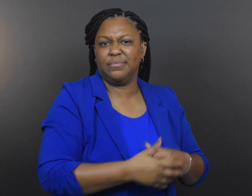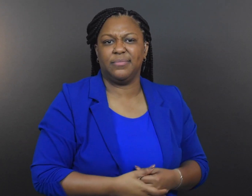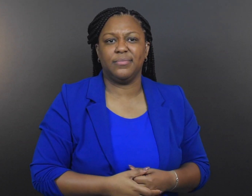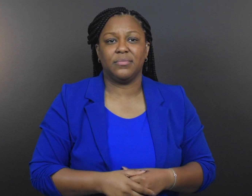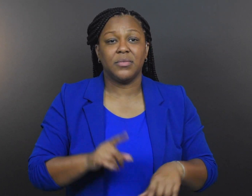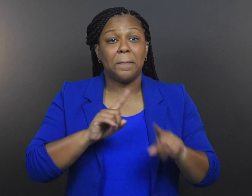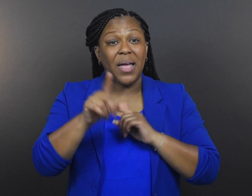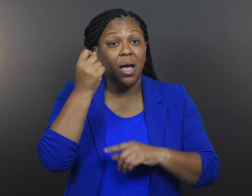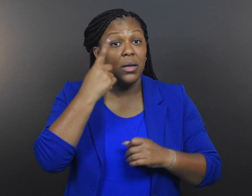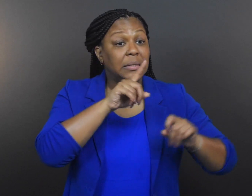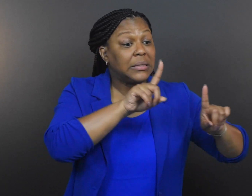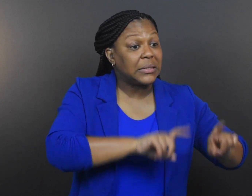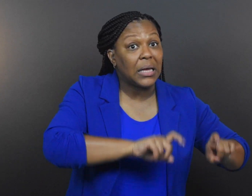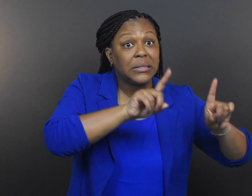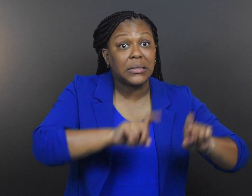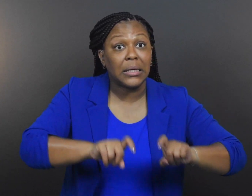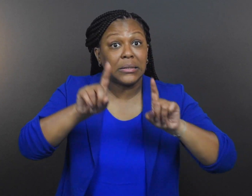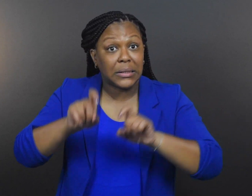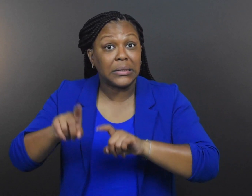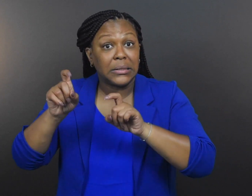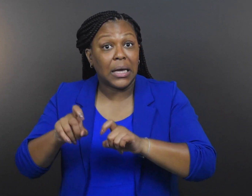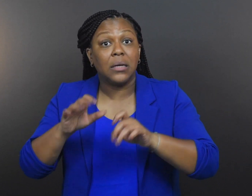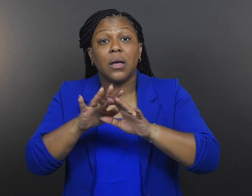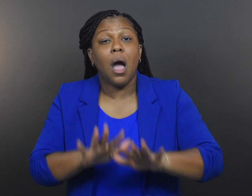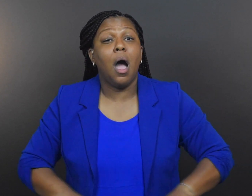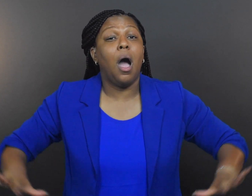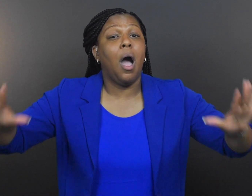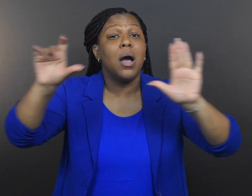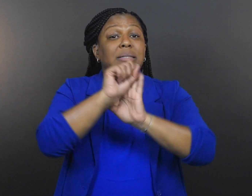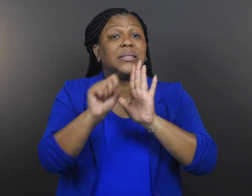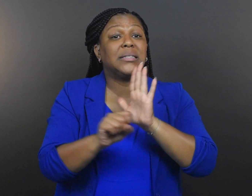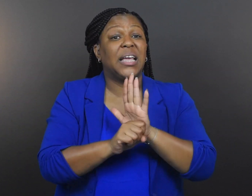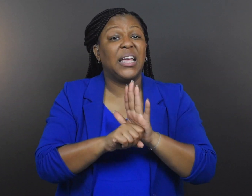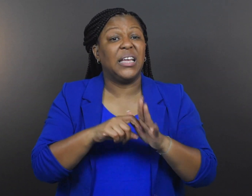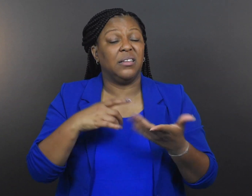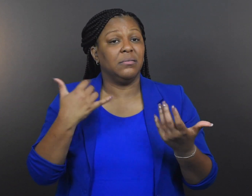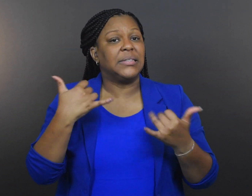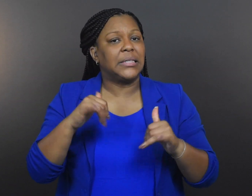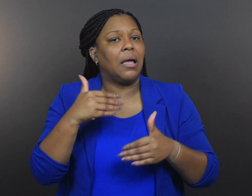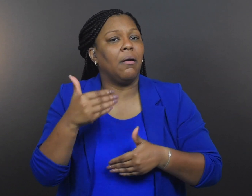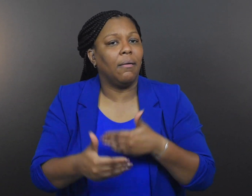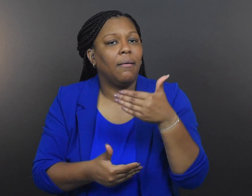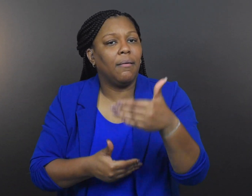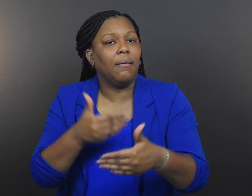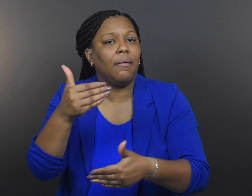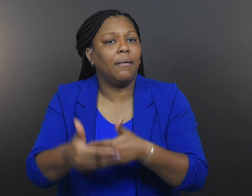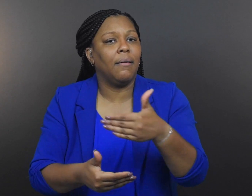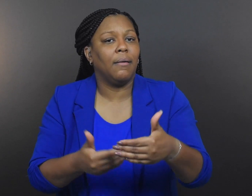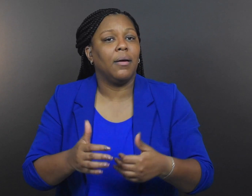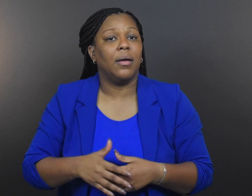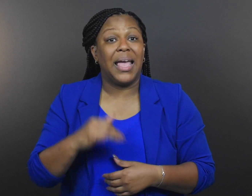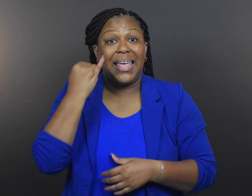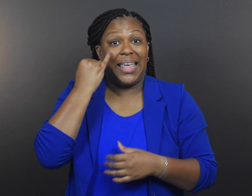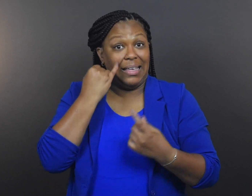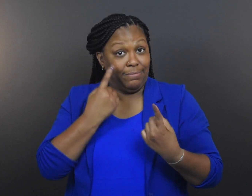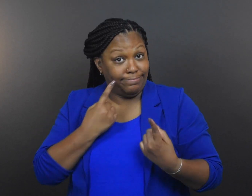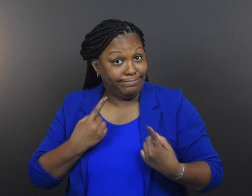But tests across several states are under way. If successful,